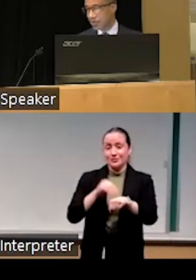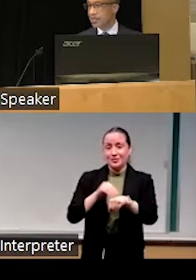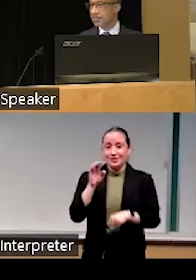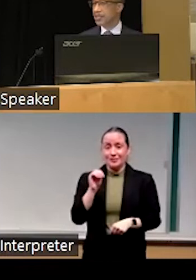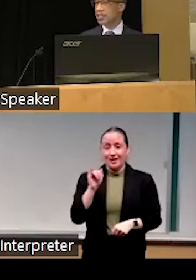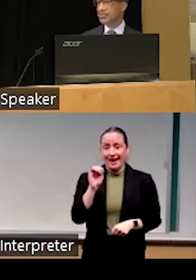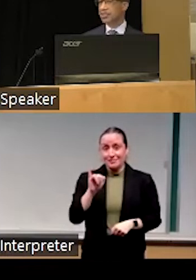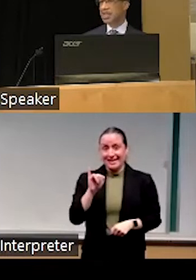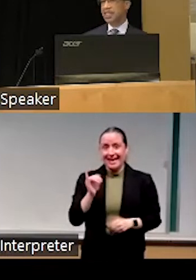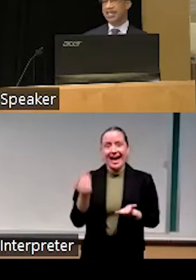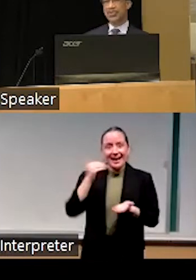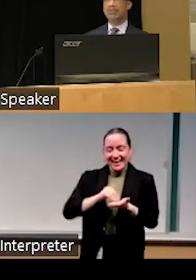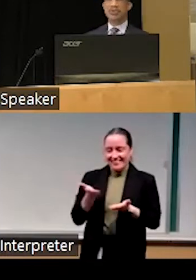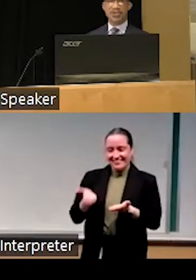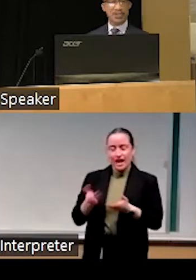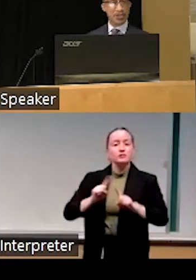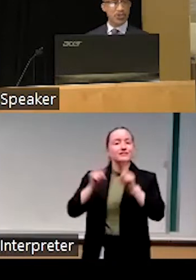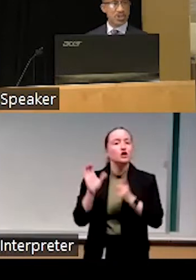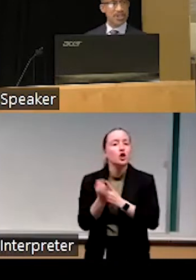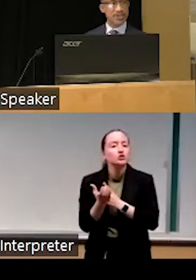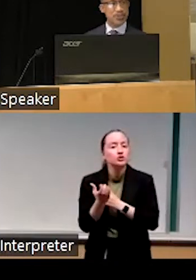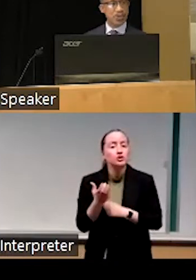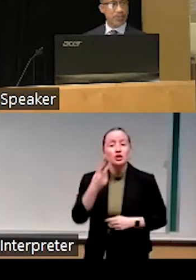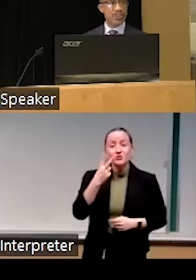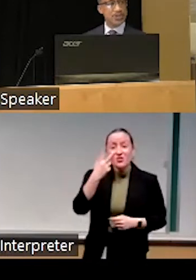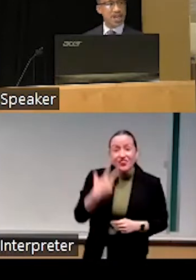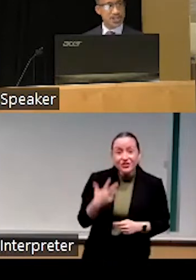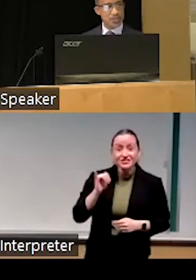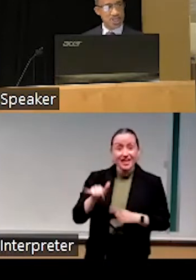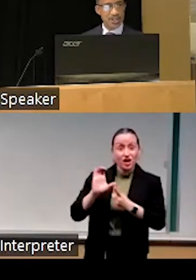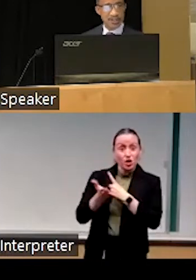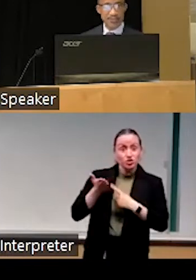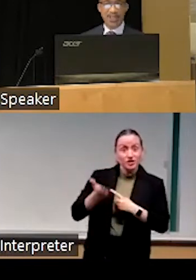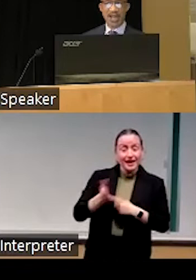coming from a different culture as two-thirds of the community is primarily Spanish speaking and